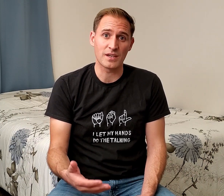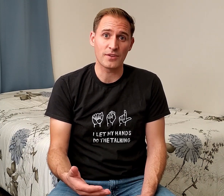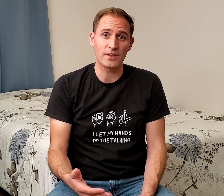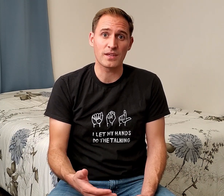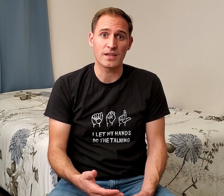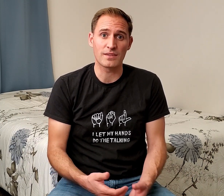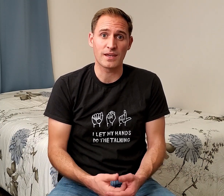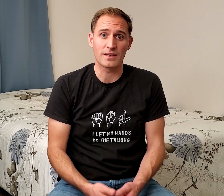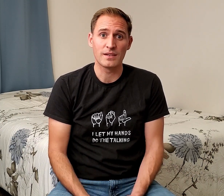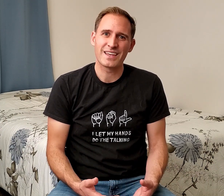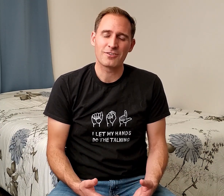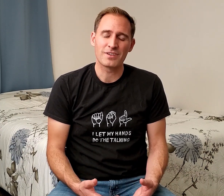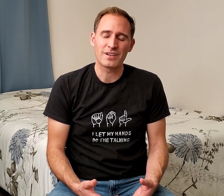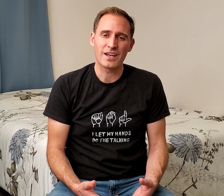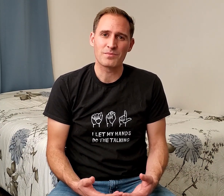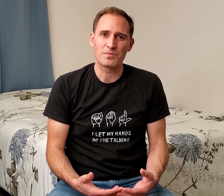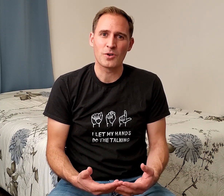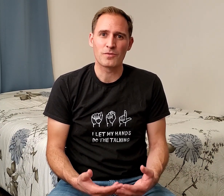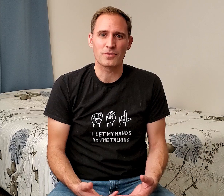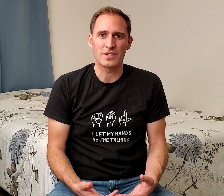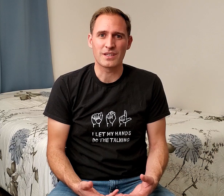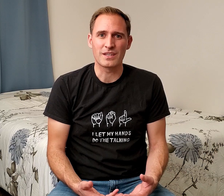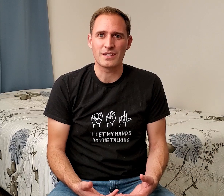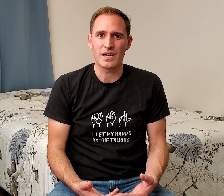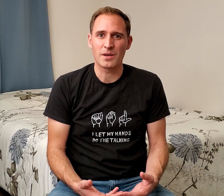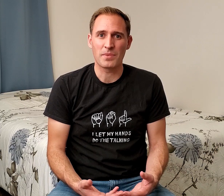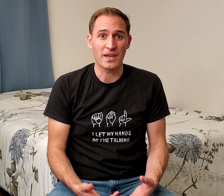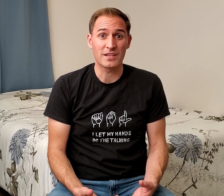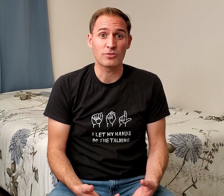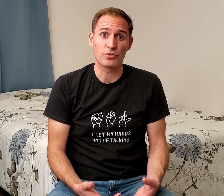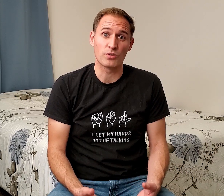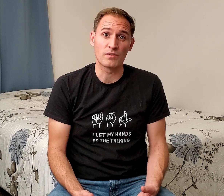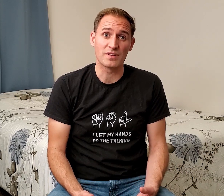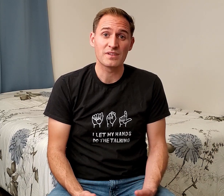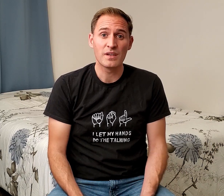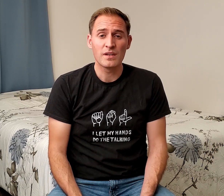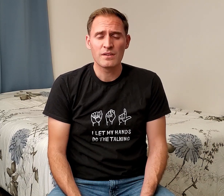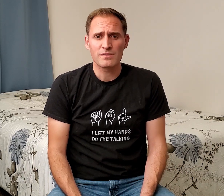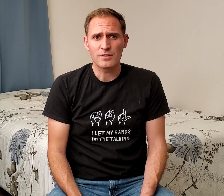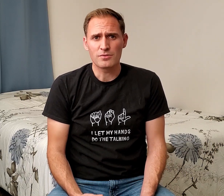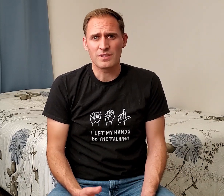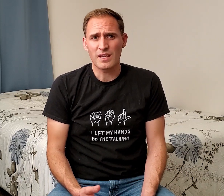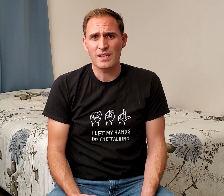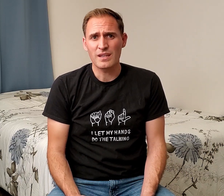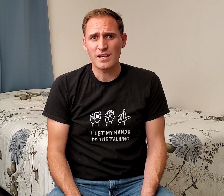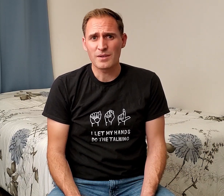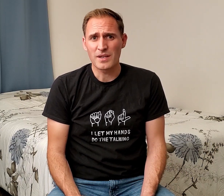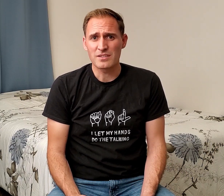healthy and that that you're not overly panicked or nervous so today I just